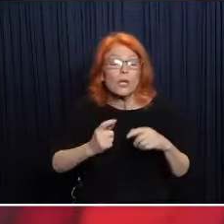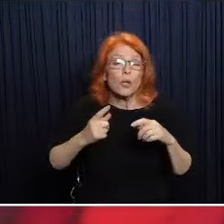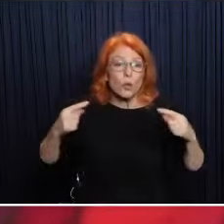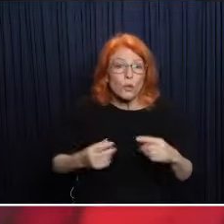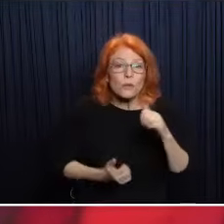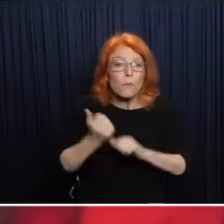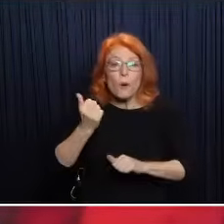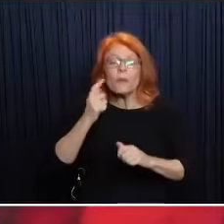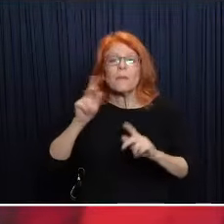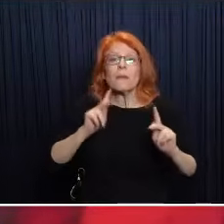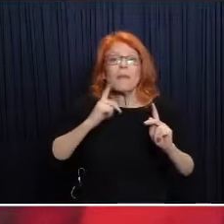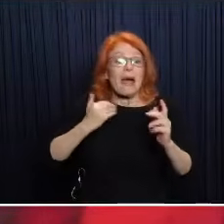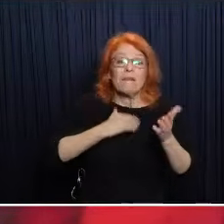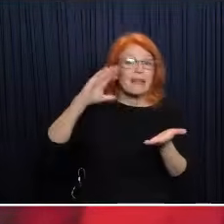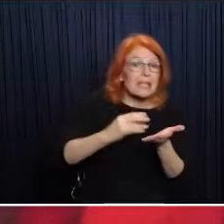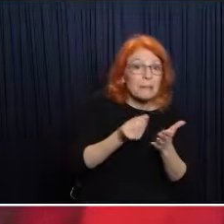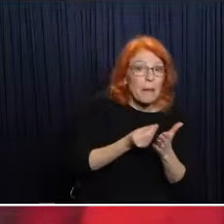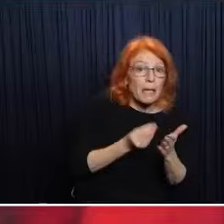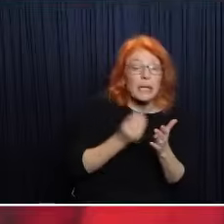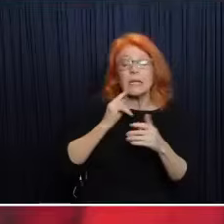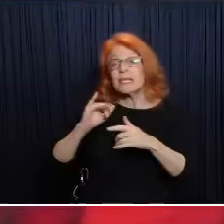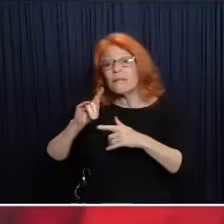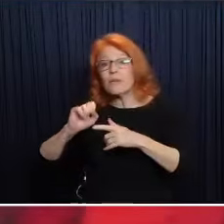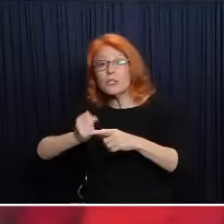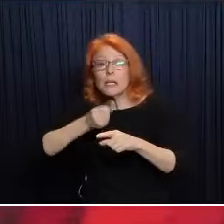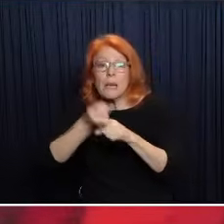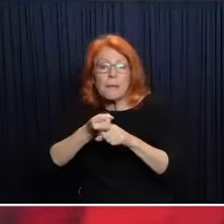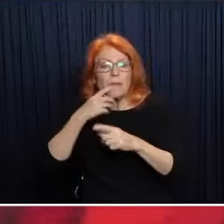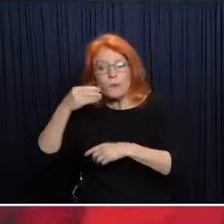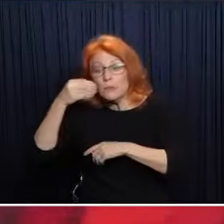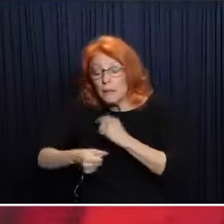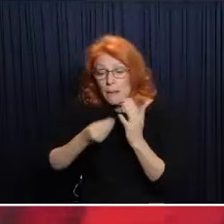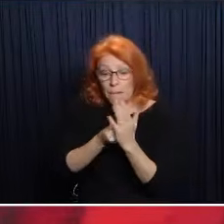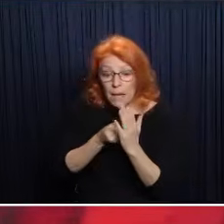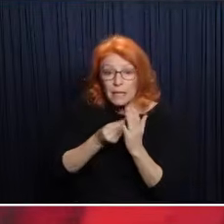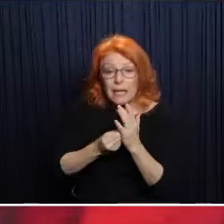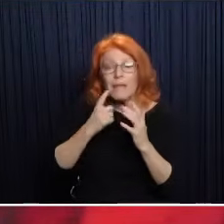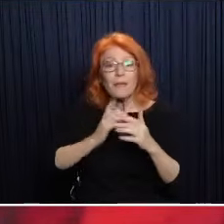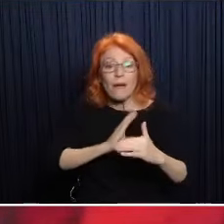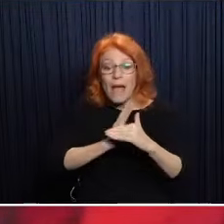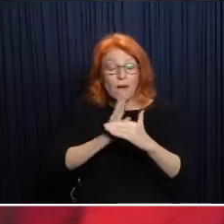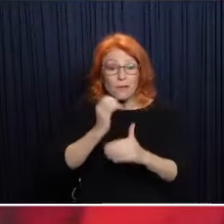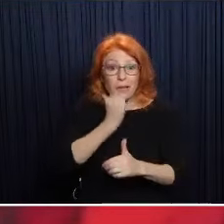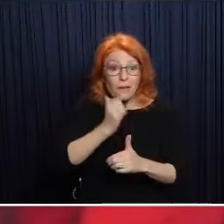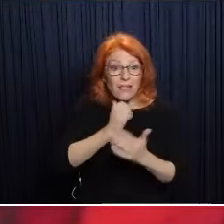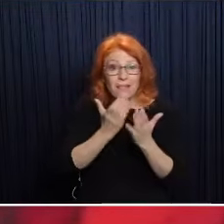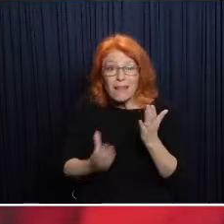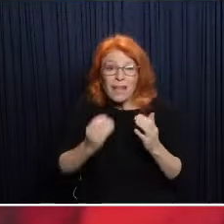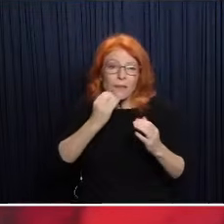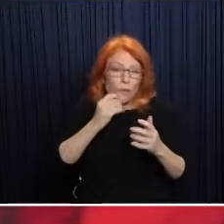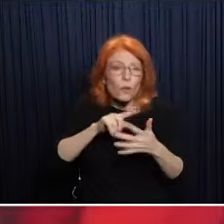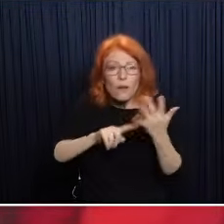THAT THE MOST. THE PEOPLE WHO STRUGGLE THE MOST WITH INFLATION ARE THOSE WITH